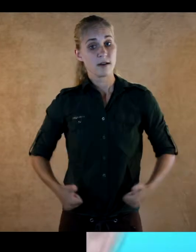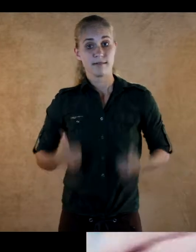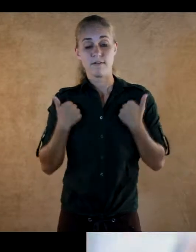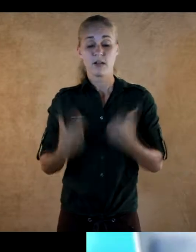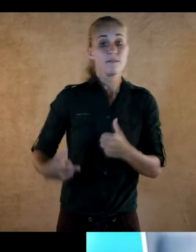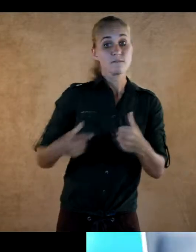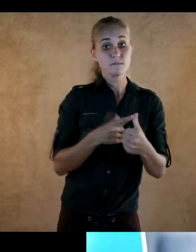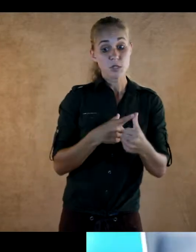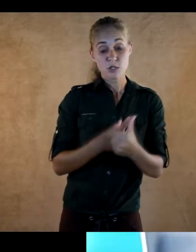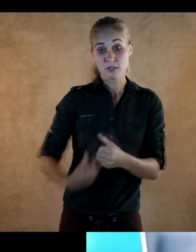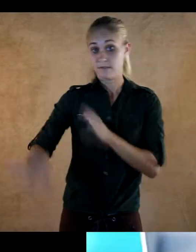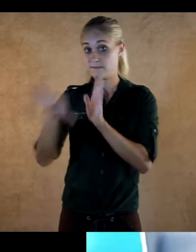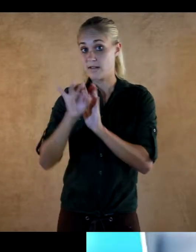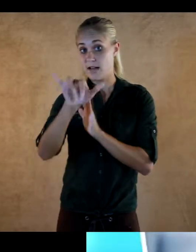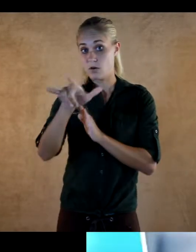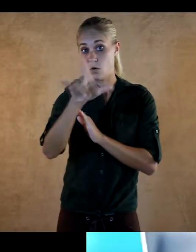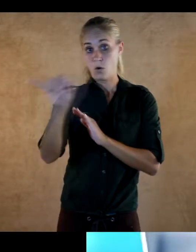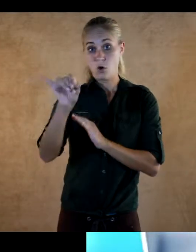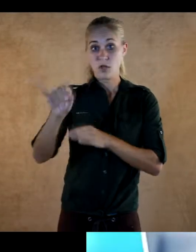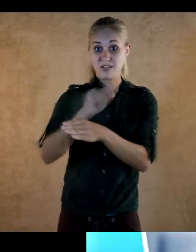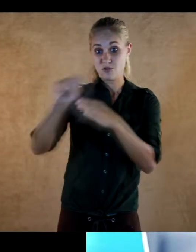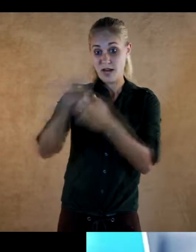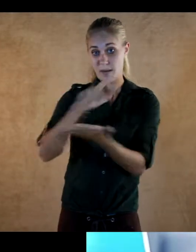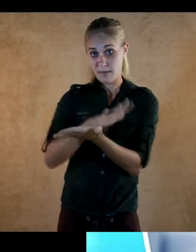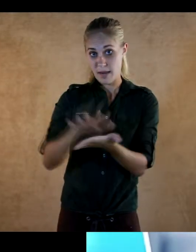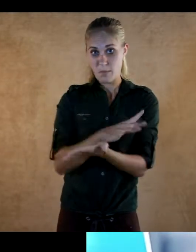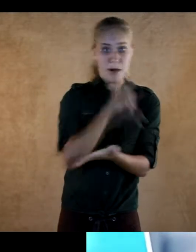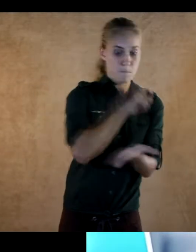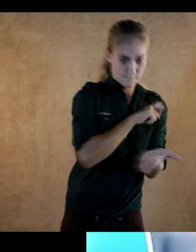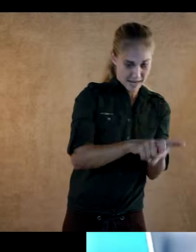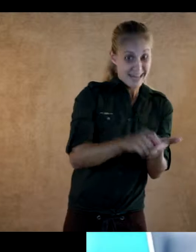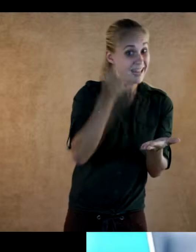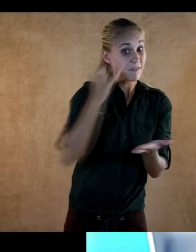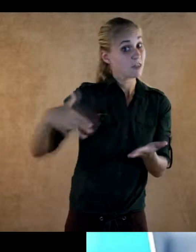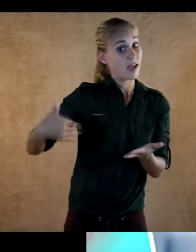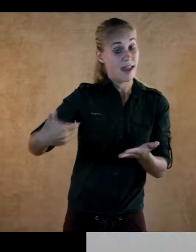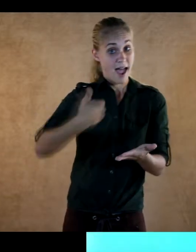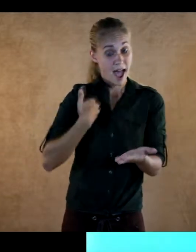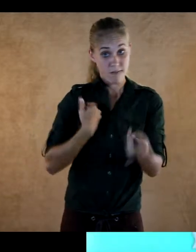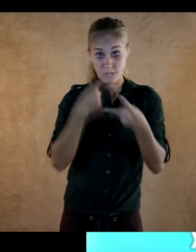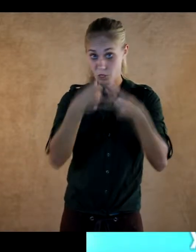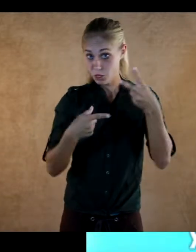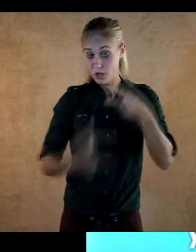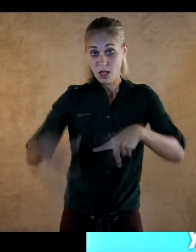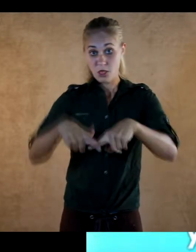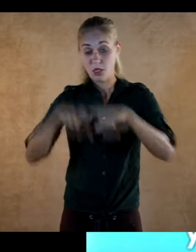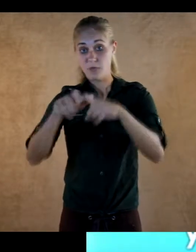First, get your Yoli getting started training guide and something to take notes with. If you don't have those things, stop this video right now